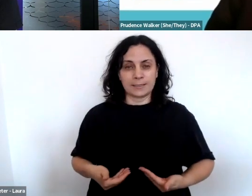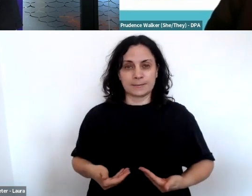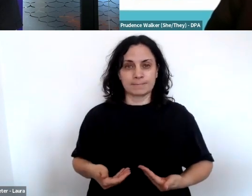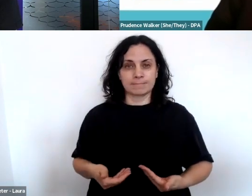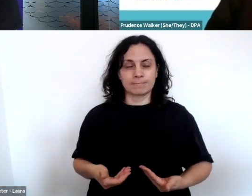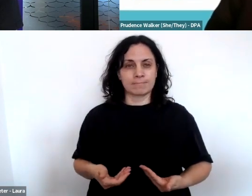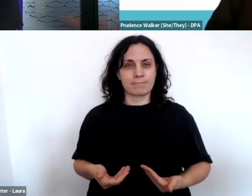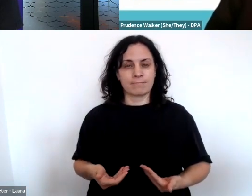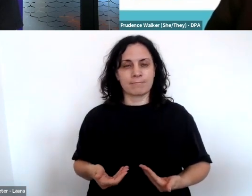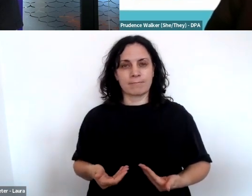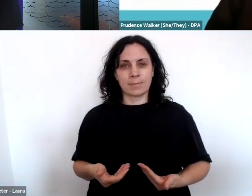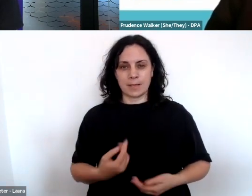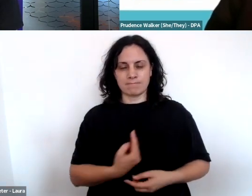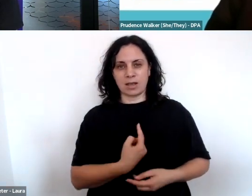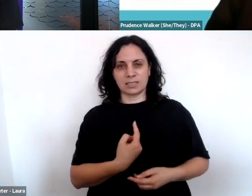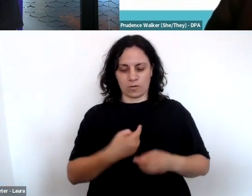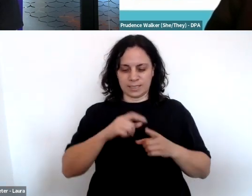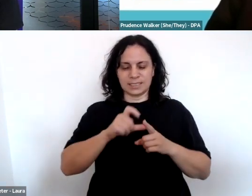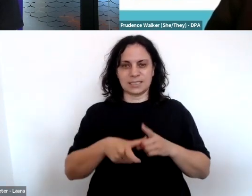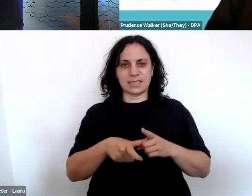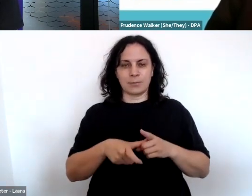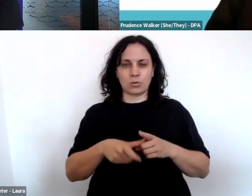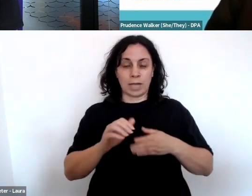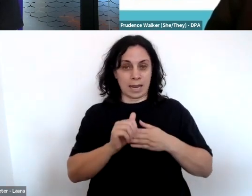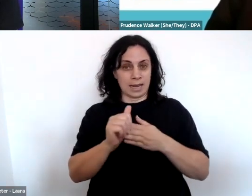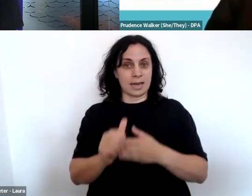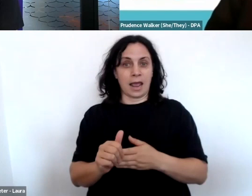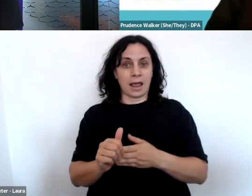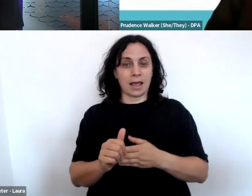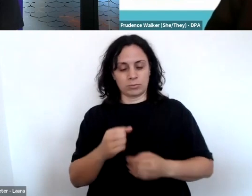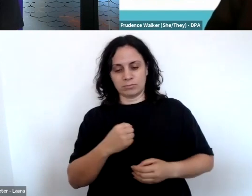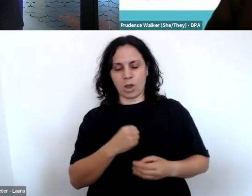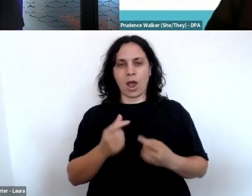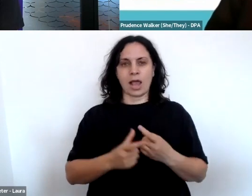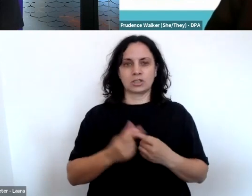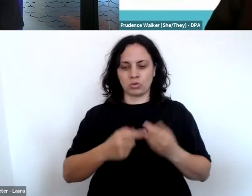as a disabled leader. And, you know, I’ve done roles in the past